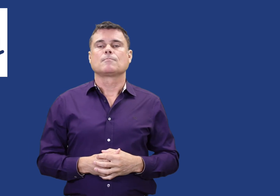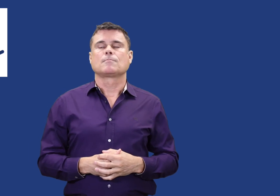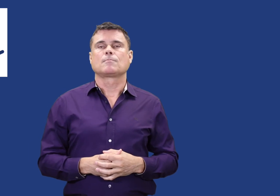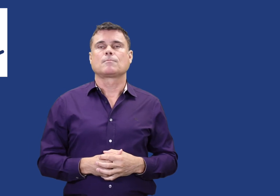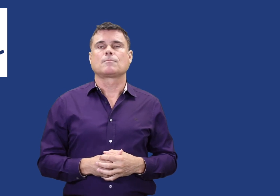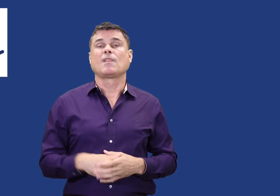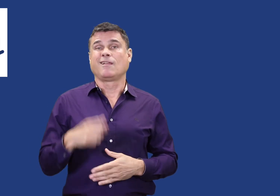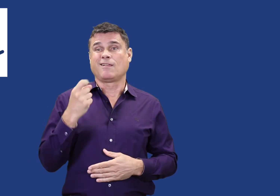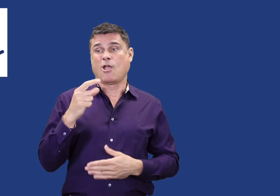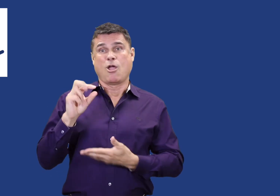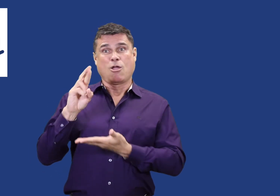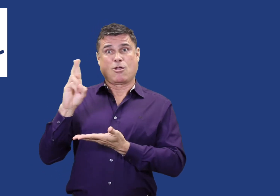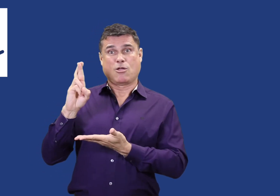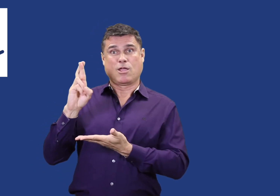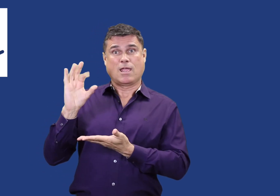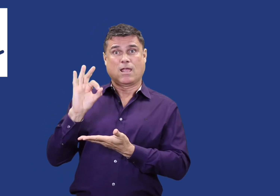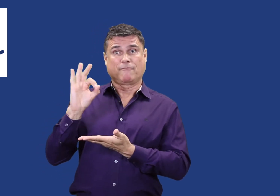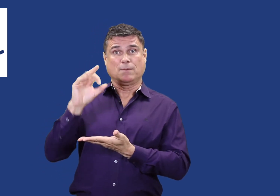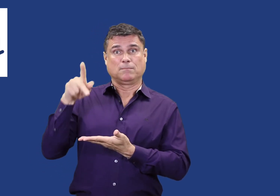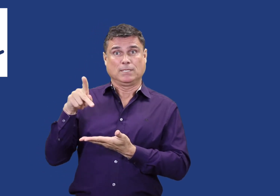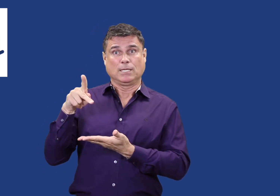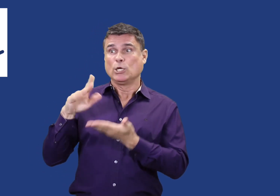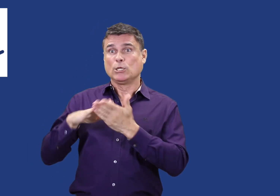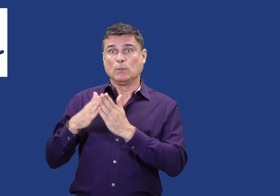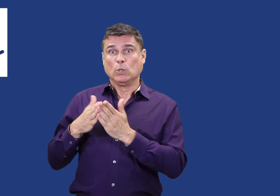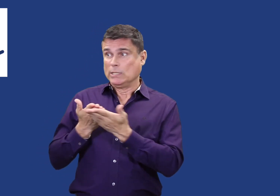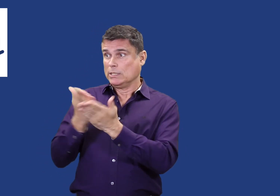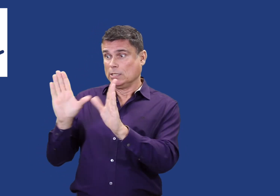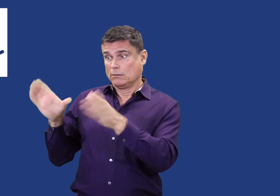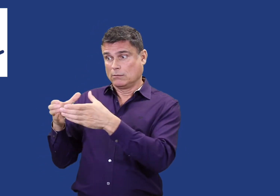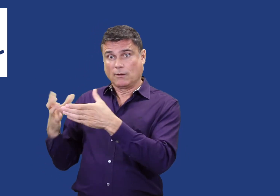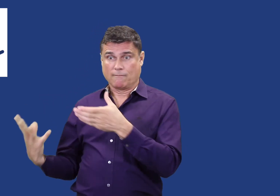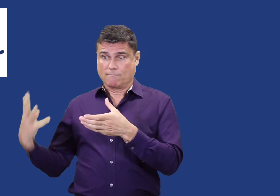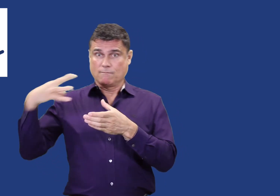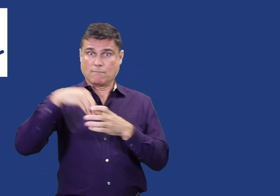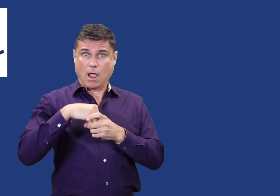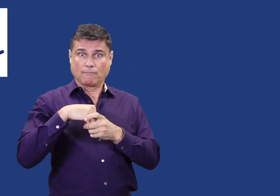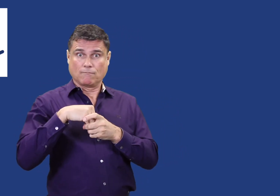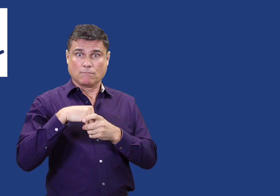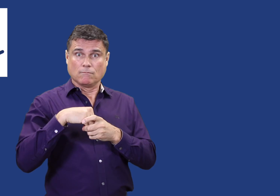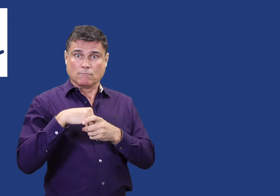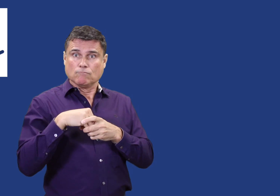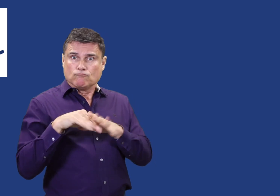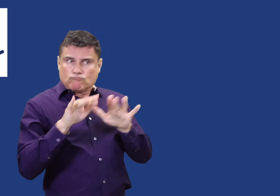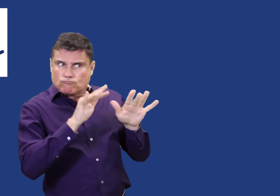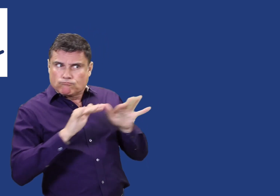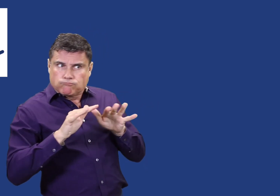IN ADDITION TO EXPRESSING A DESIRE TO BE INVOLVED IN THE RFP PROCESS AND